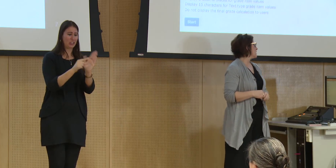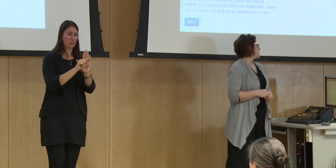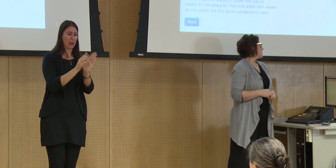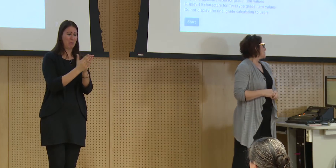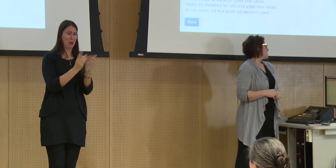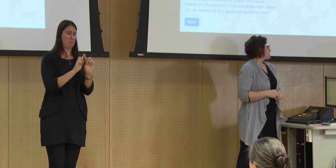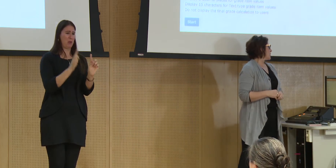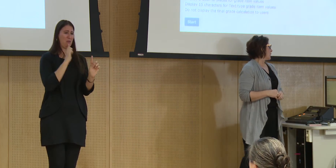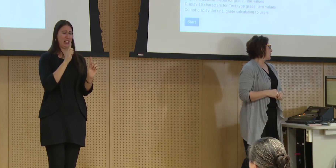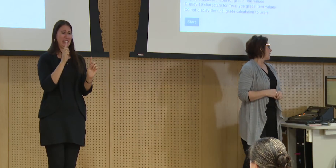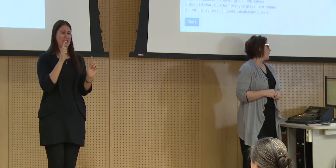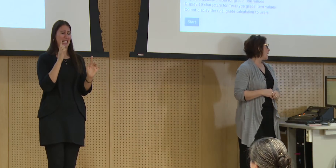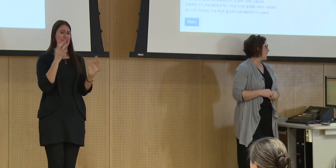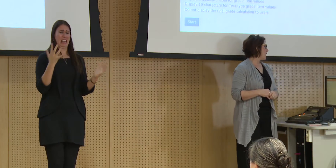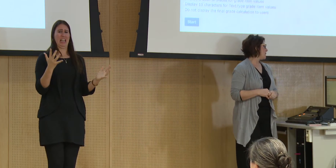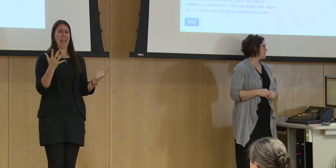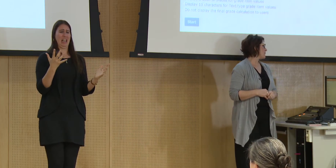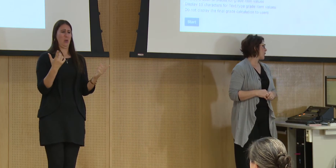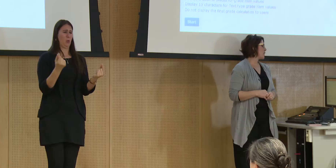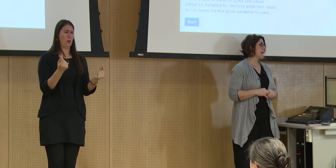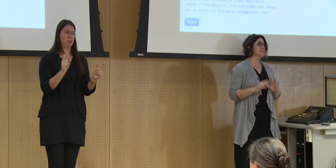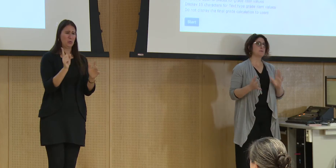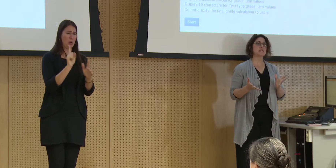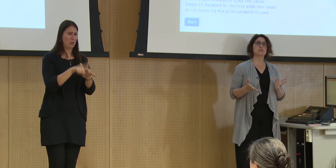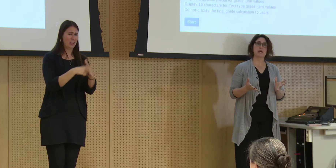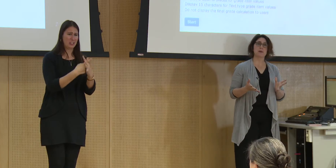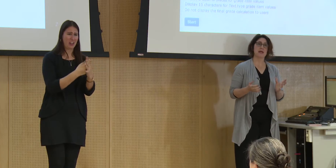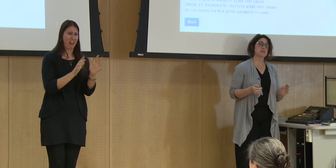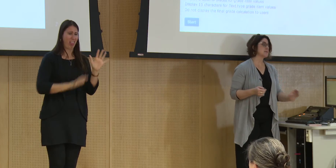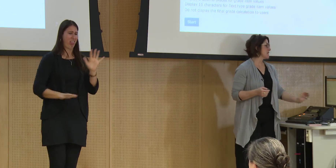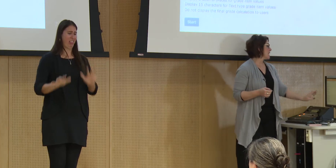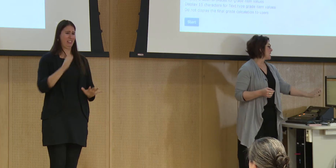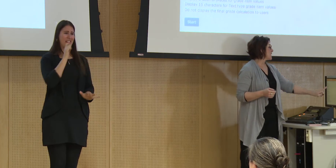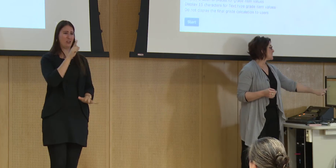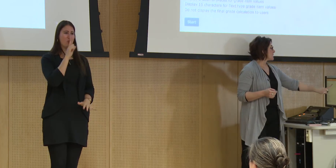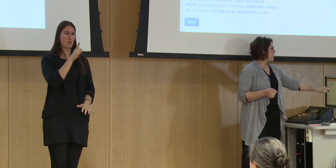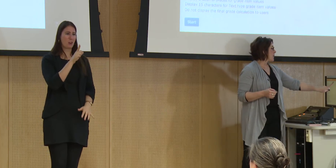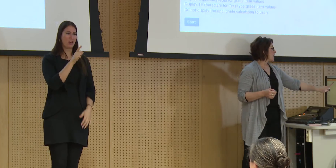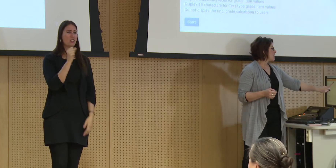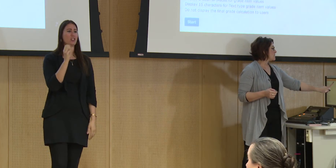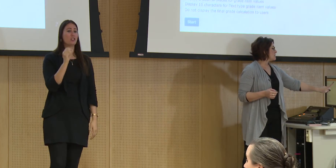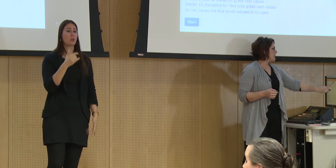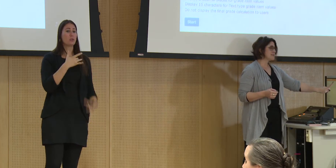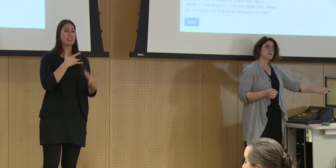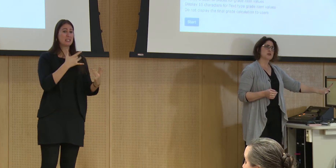So what I typically recommend is not to start here.